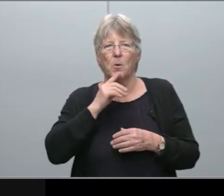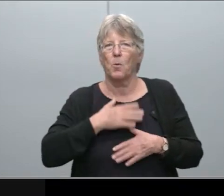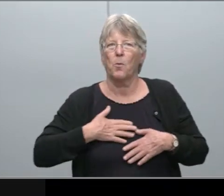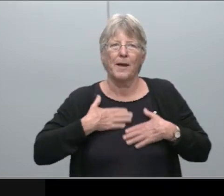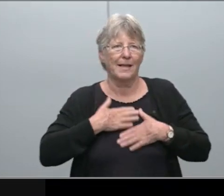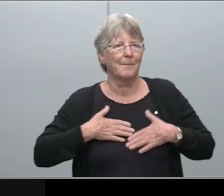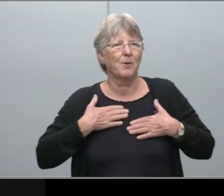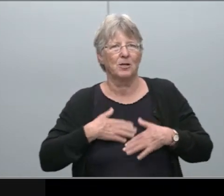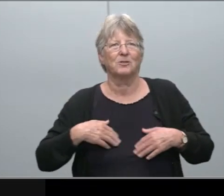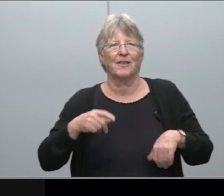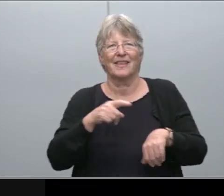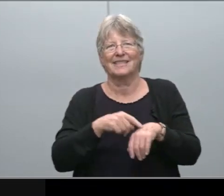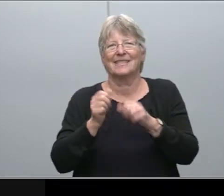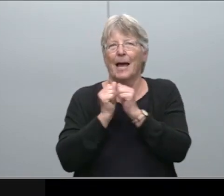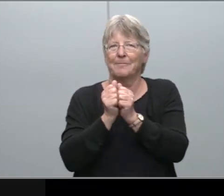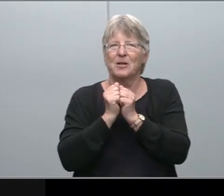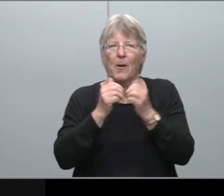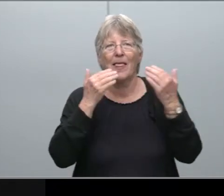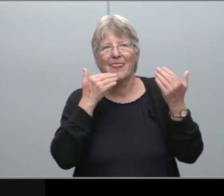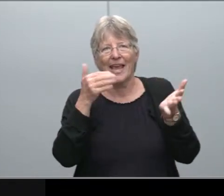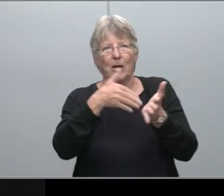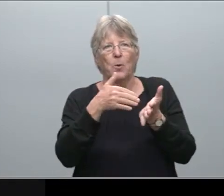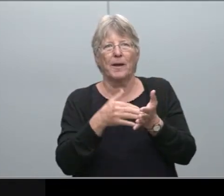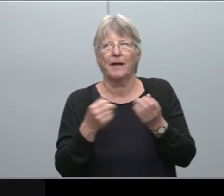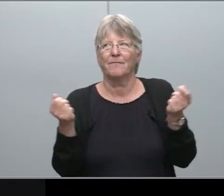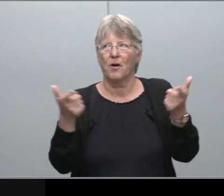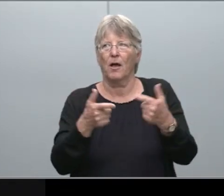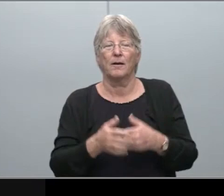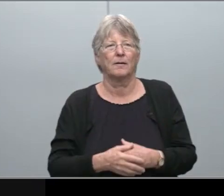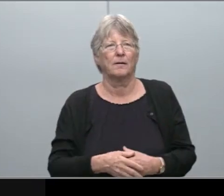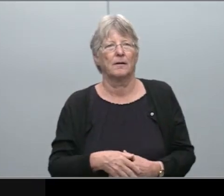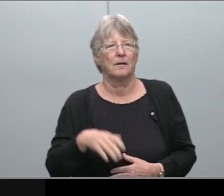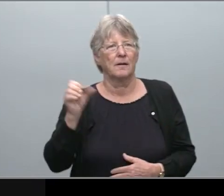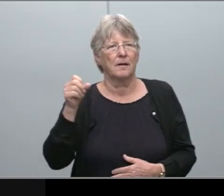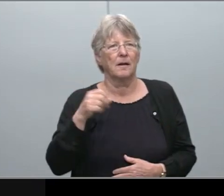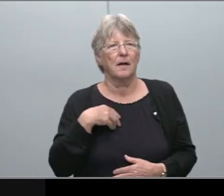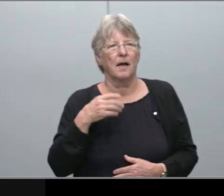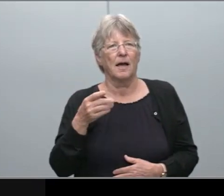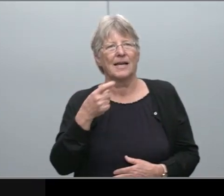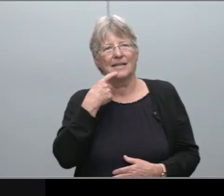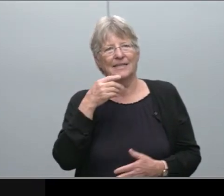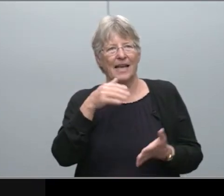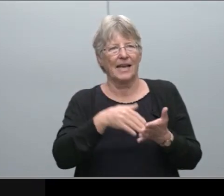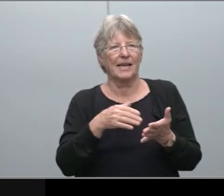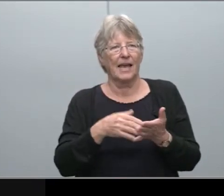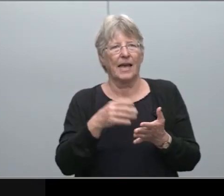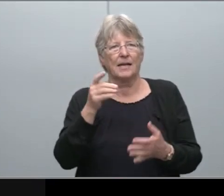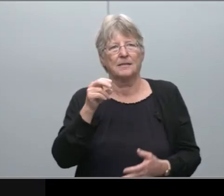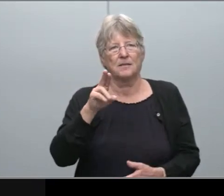The district still has not given me my own parking space, even though I've asked for it several times.